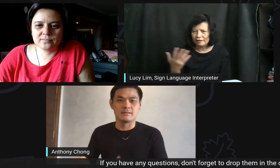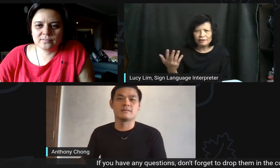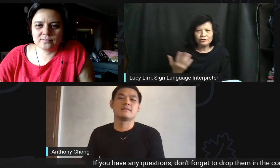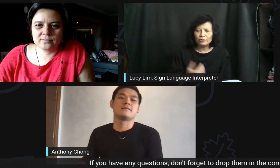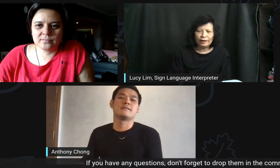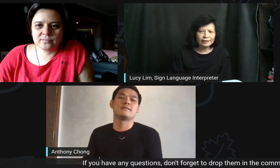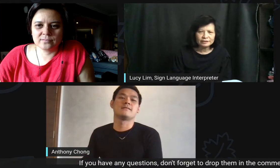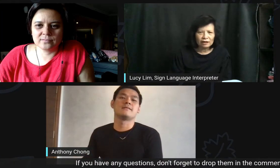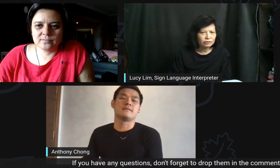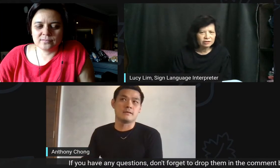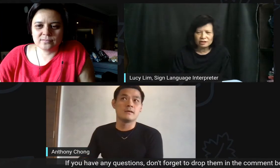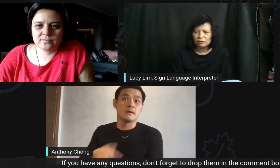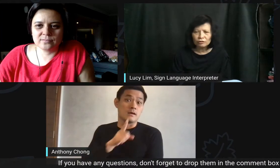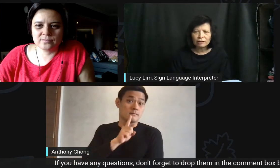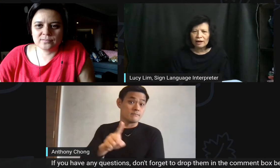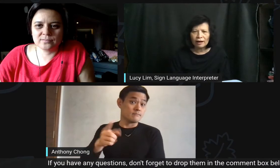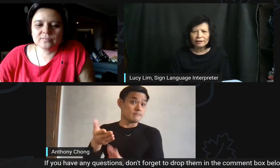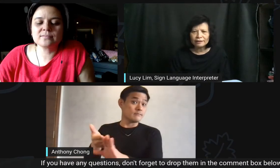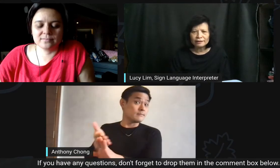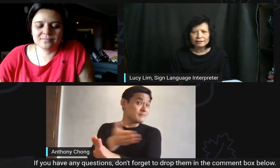in US, how does it look like.